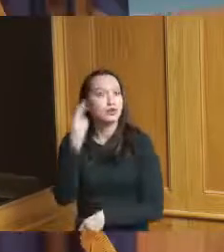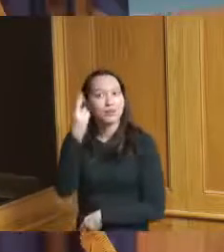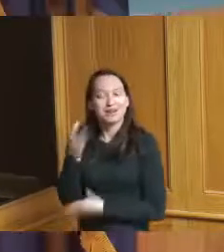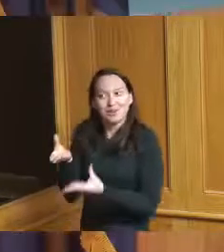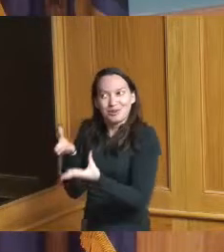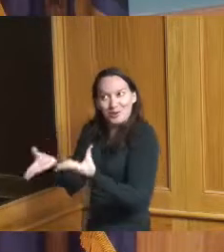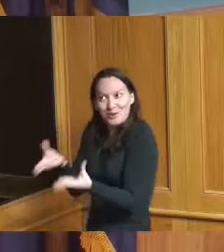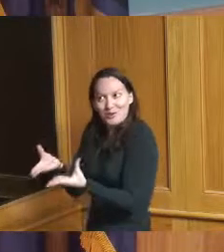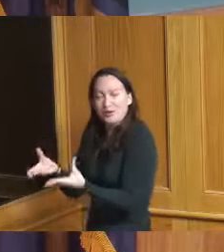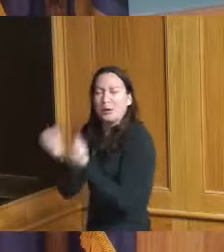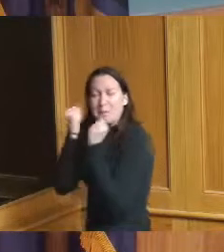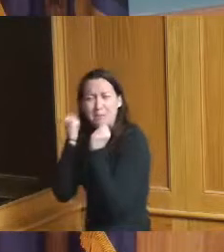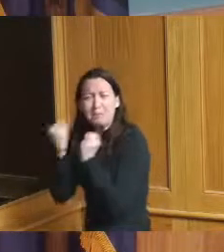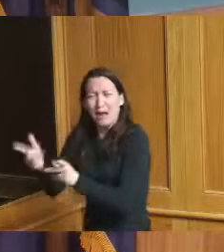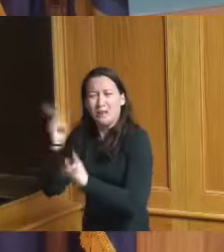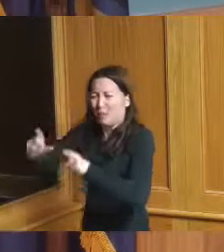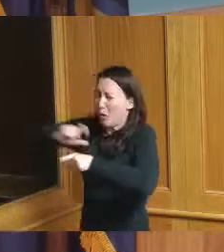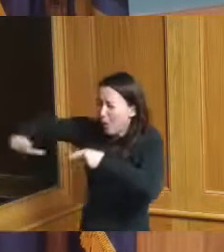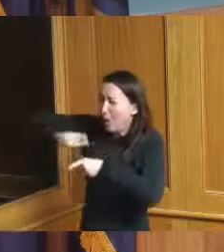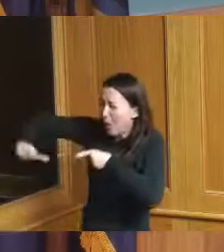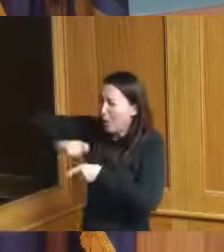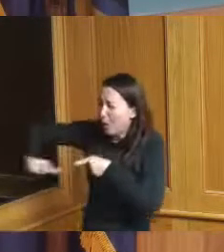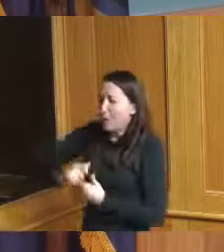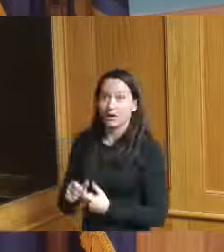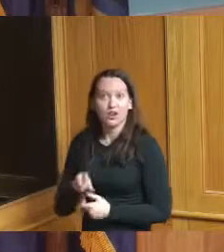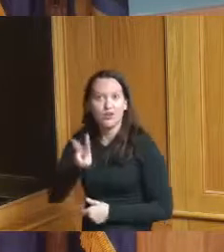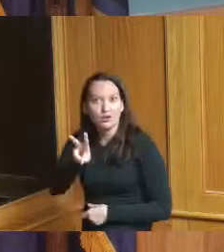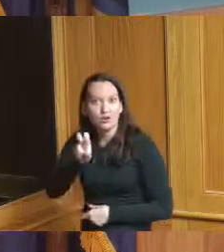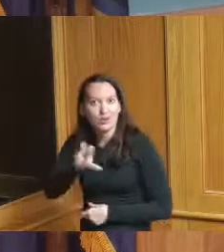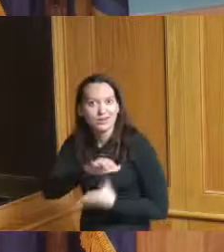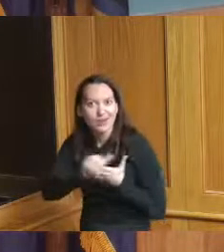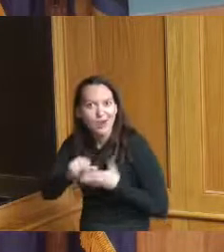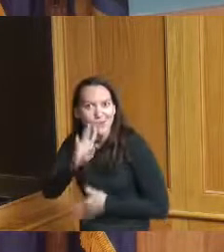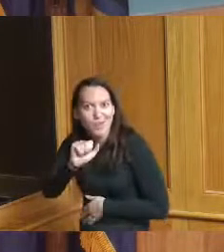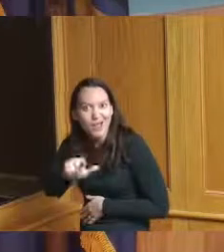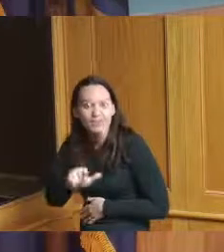was a lot of people calling because they got 200 dollar bills yeah I'd be frustrated myself